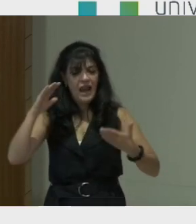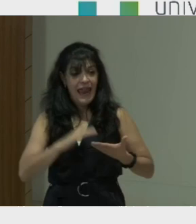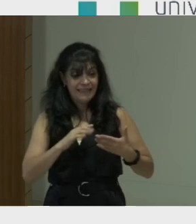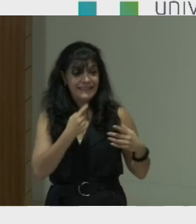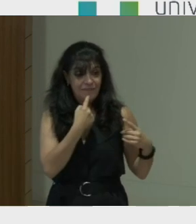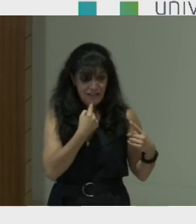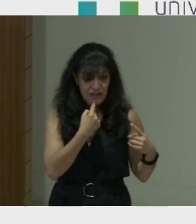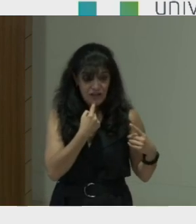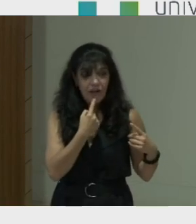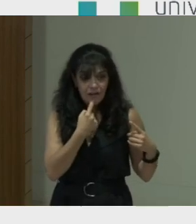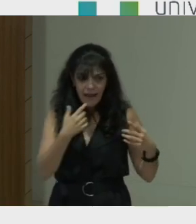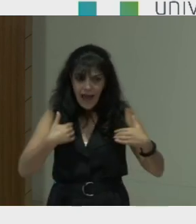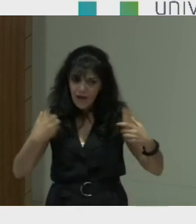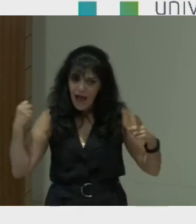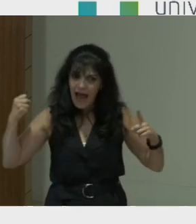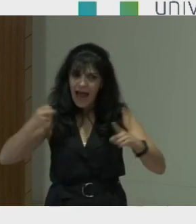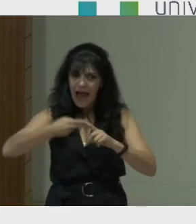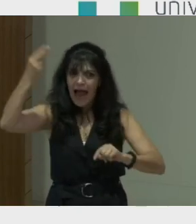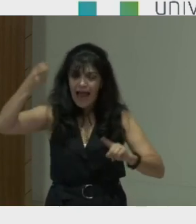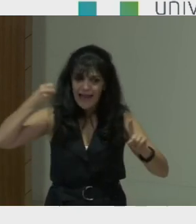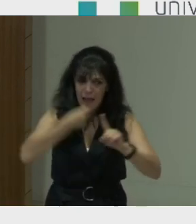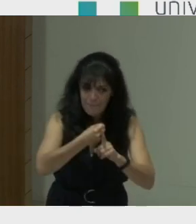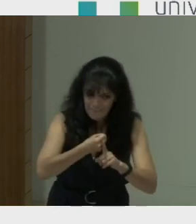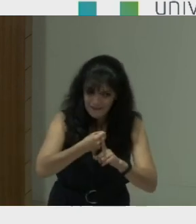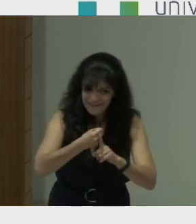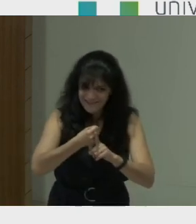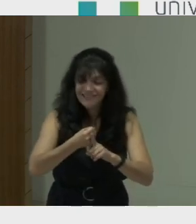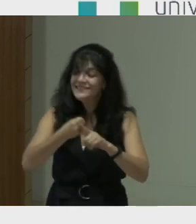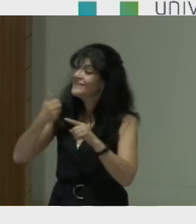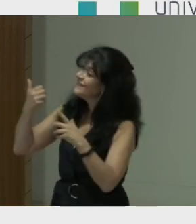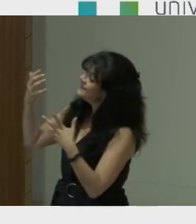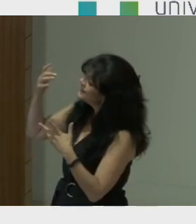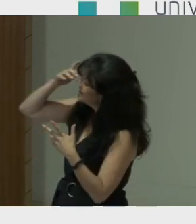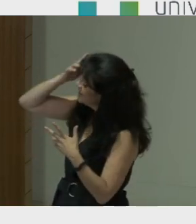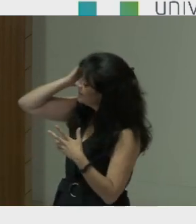And Christine Weckerle showed you that busy slide with the different fields.